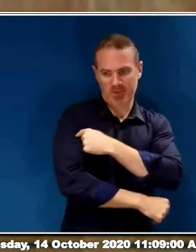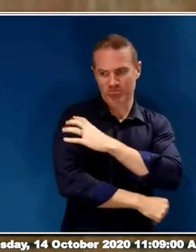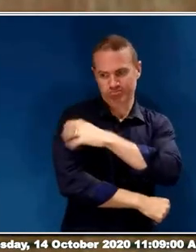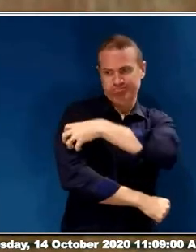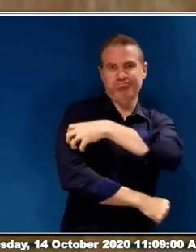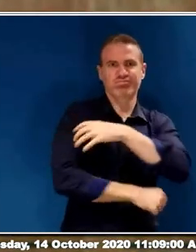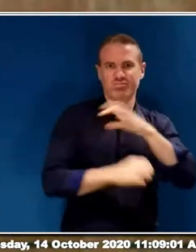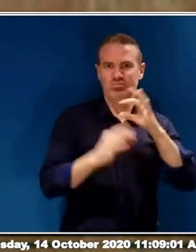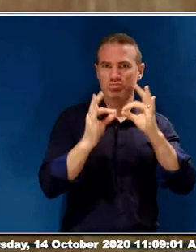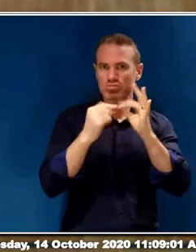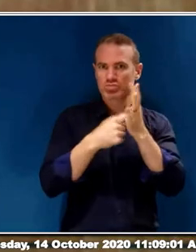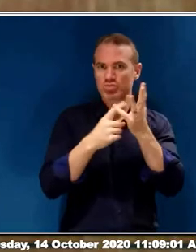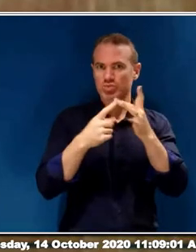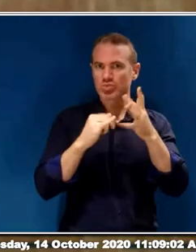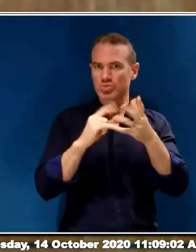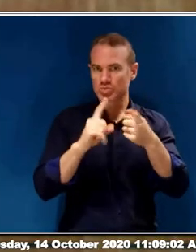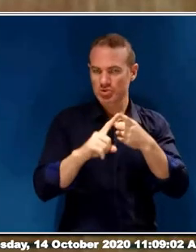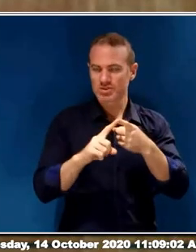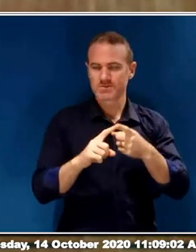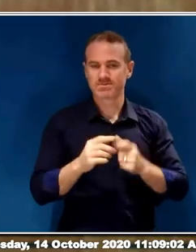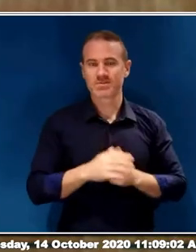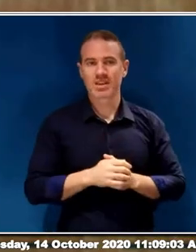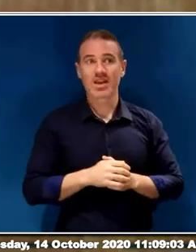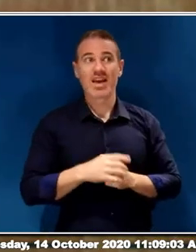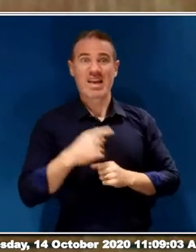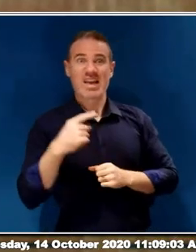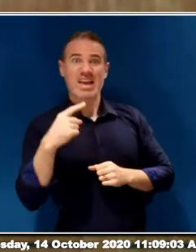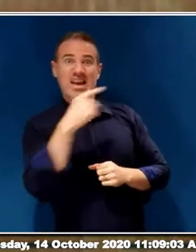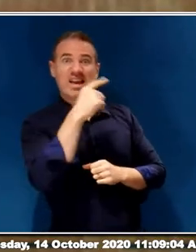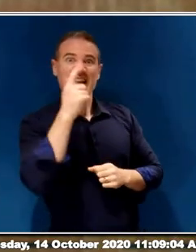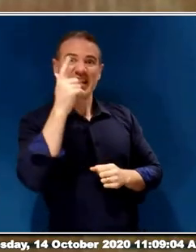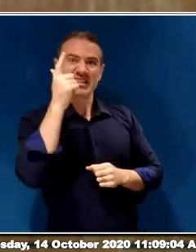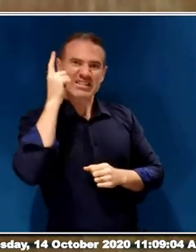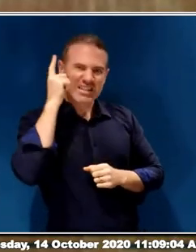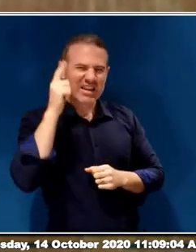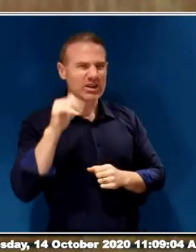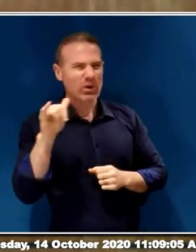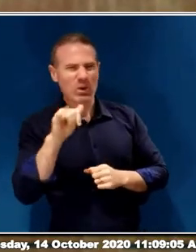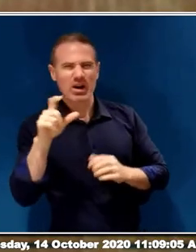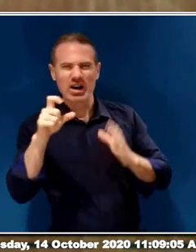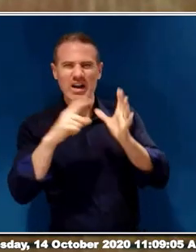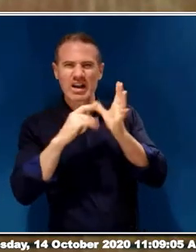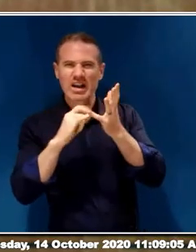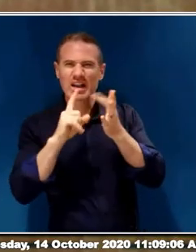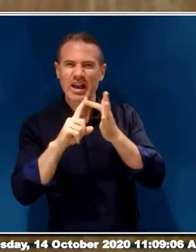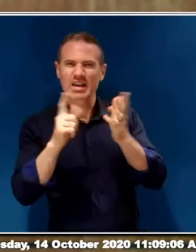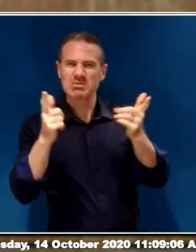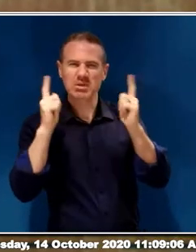The teacher or the case manager, I'm not sure who, came and took Kobe